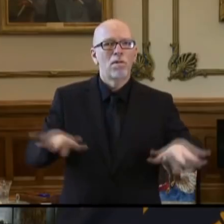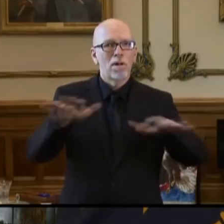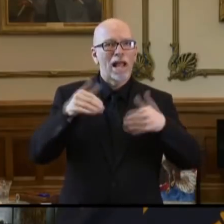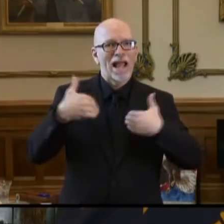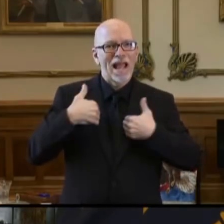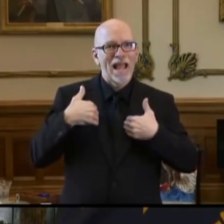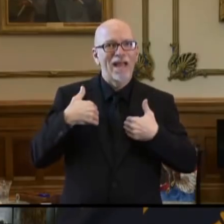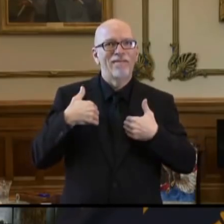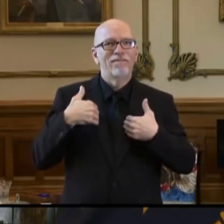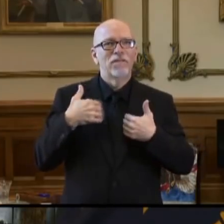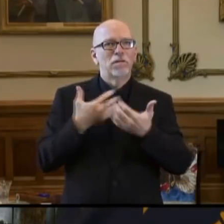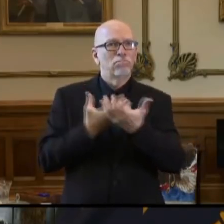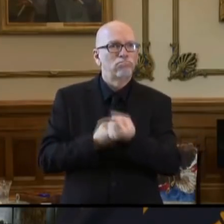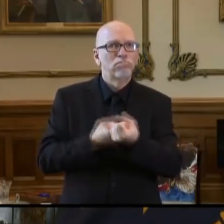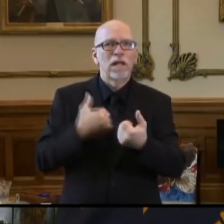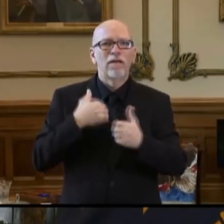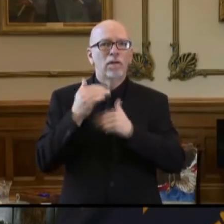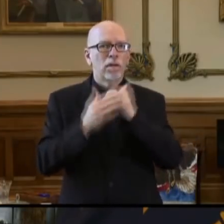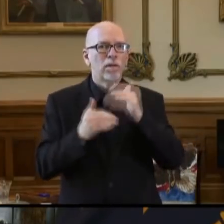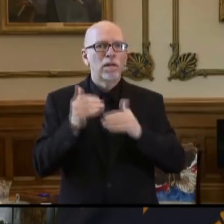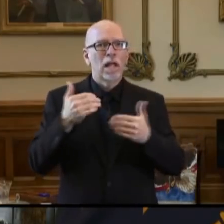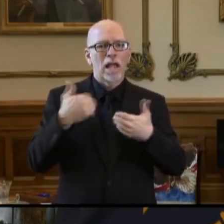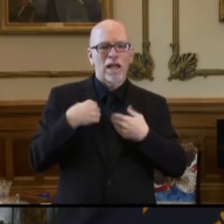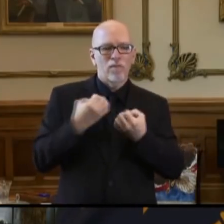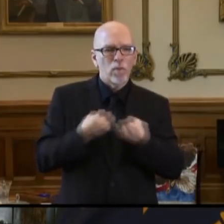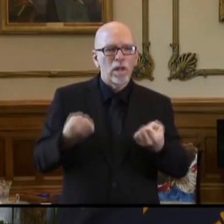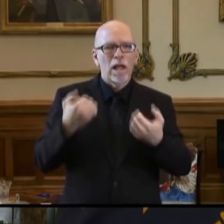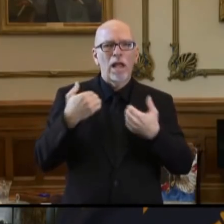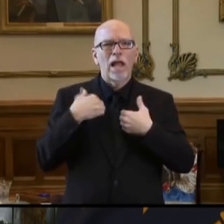AFTER DAY MAKING SURE FOLKS